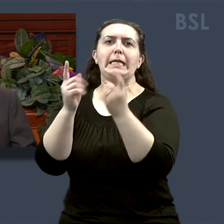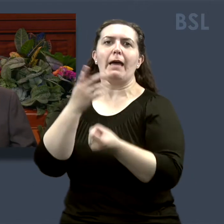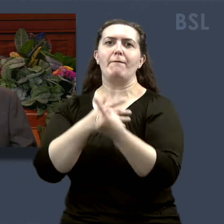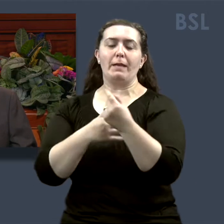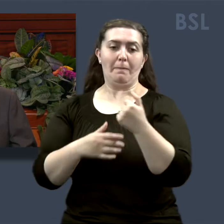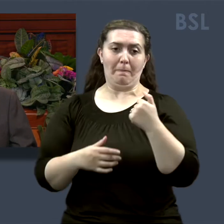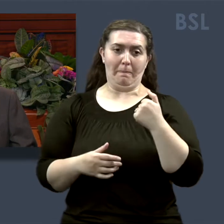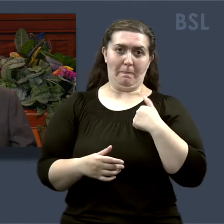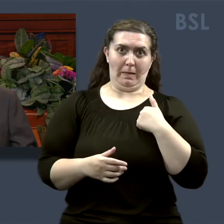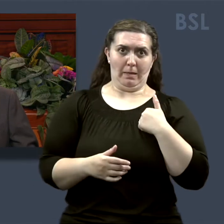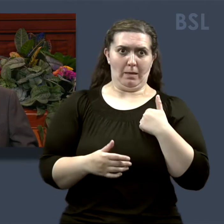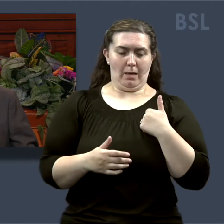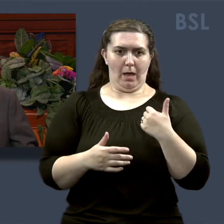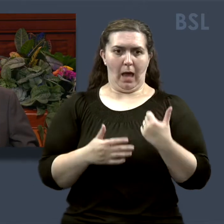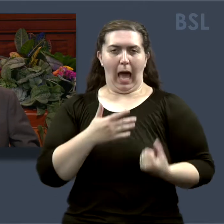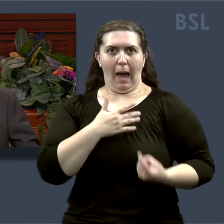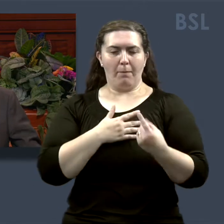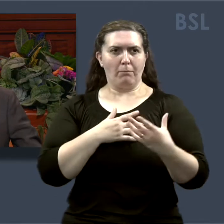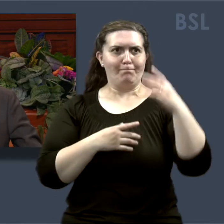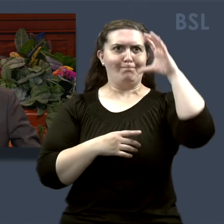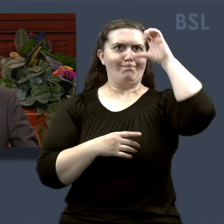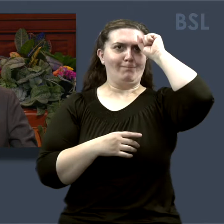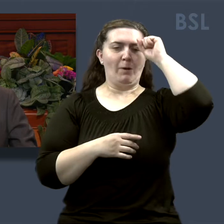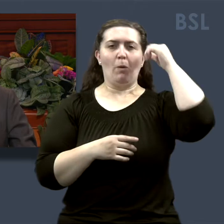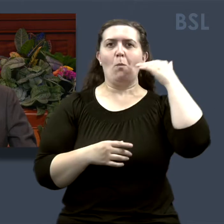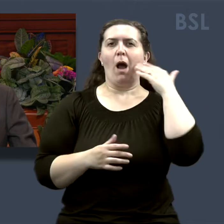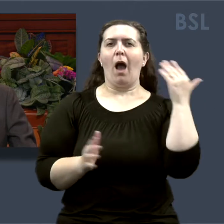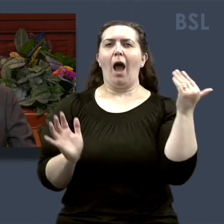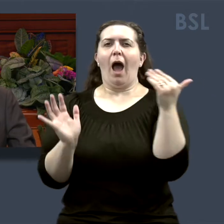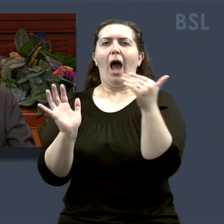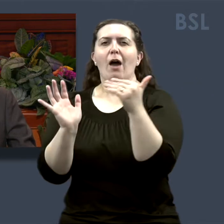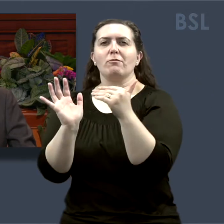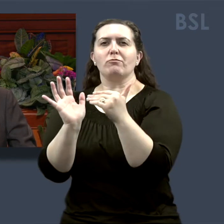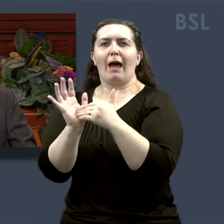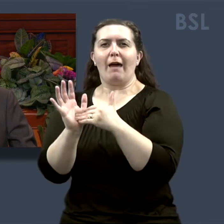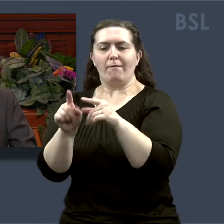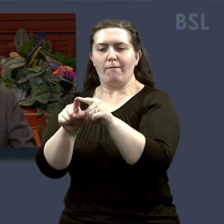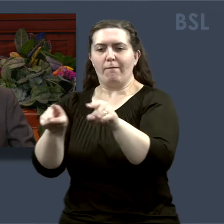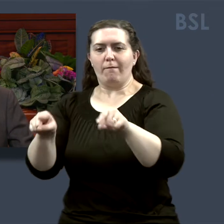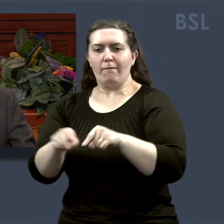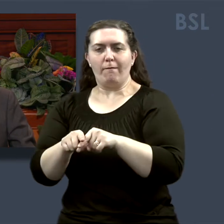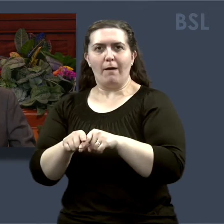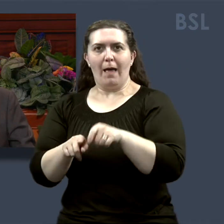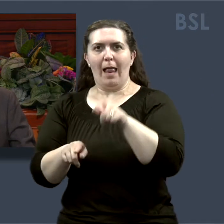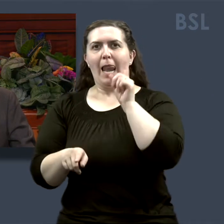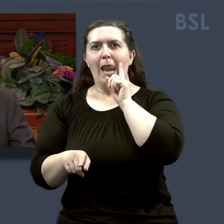“My turn in line came, and the official-looking registration clerk asked for my name.